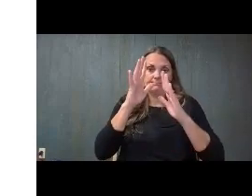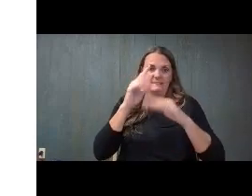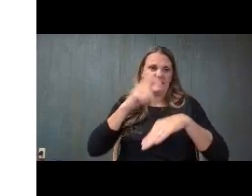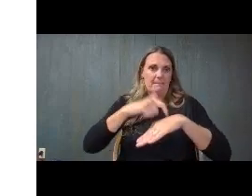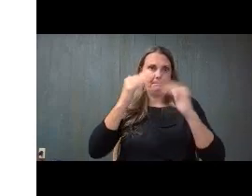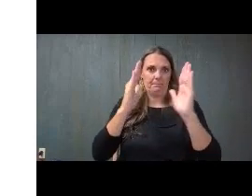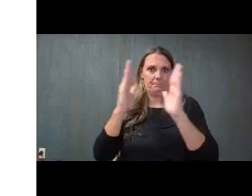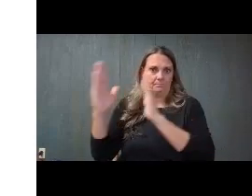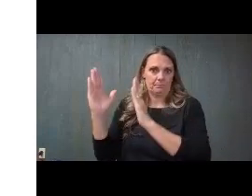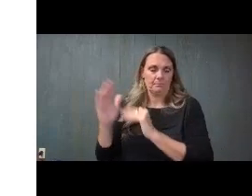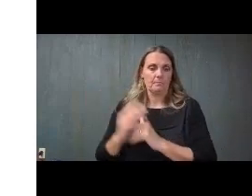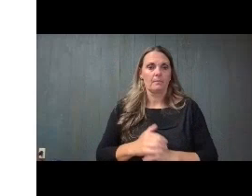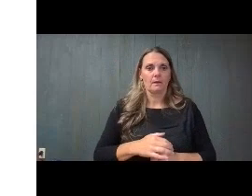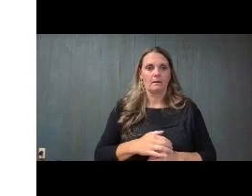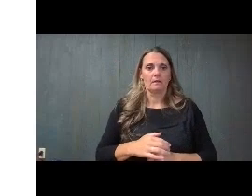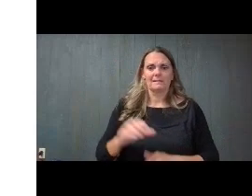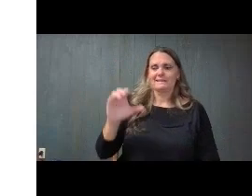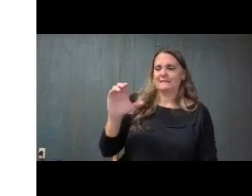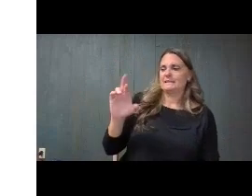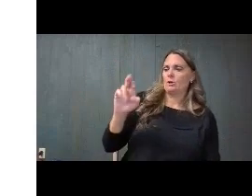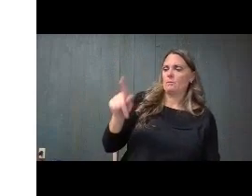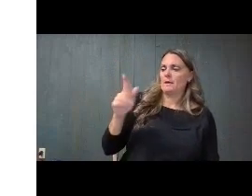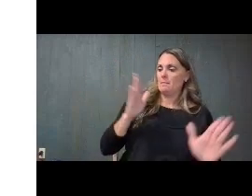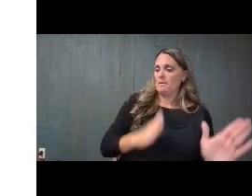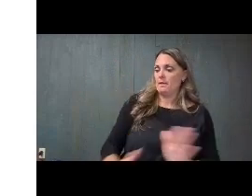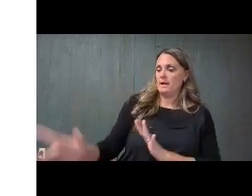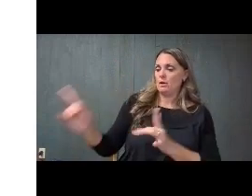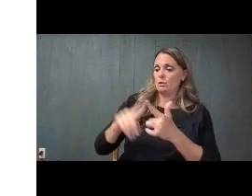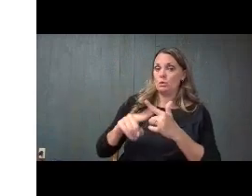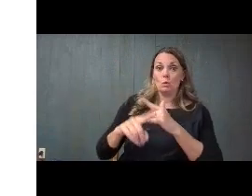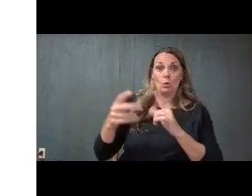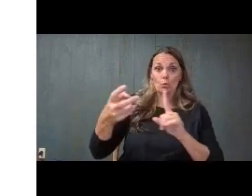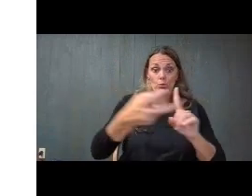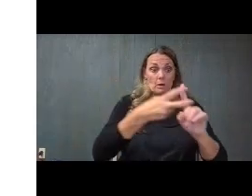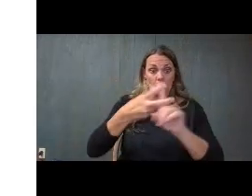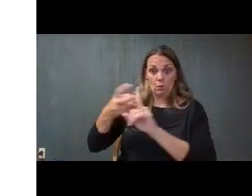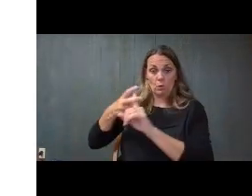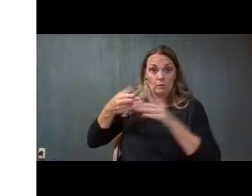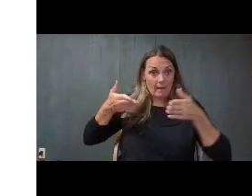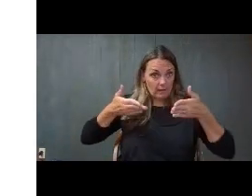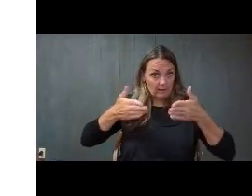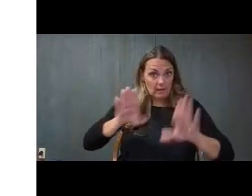So what is the centerpiece plan to not only recruit allowable direct service staff,